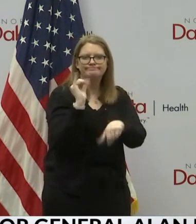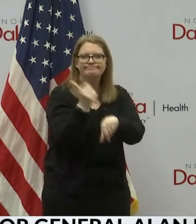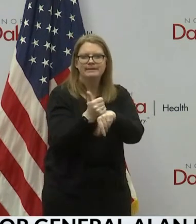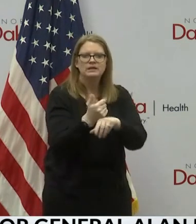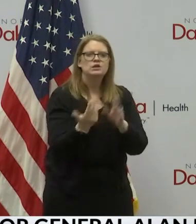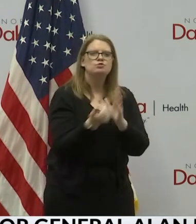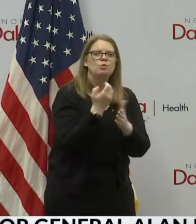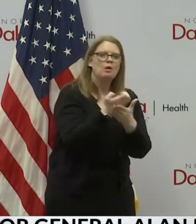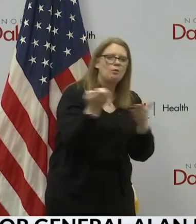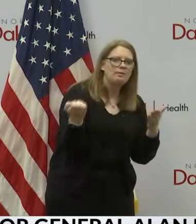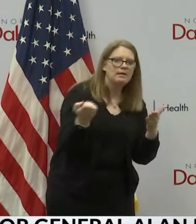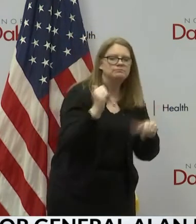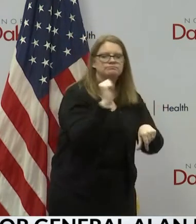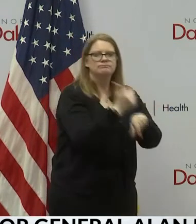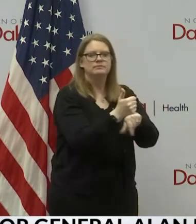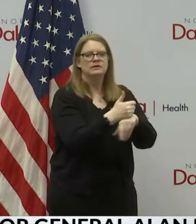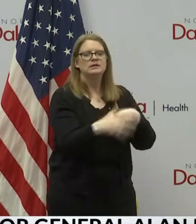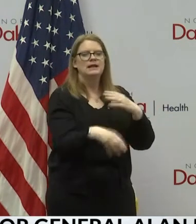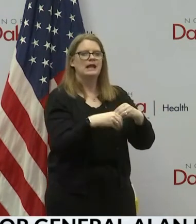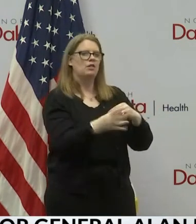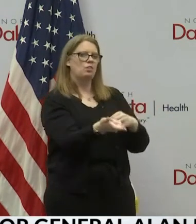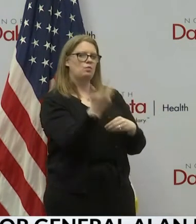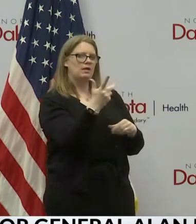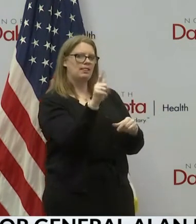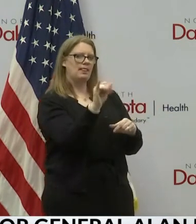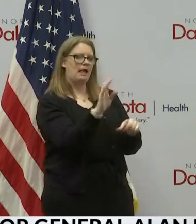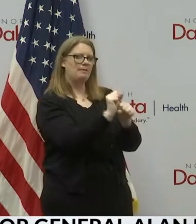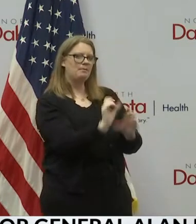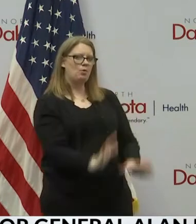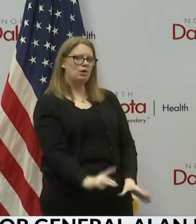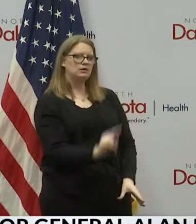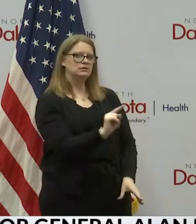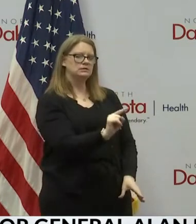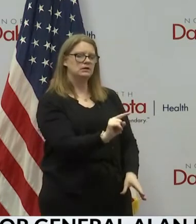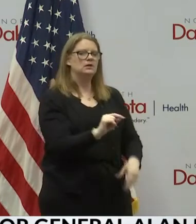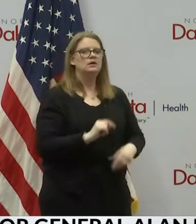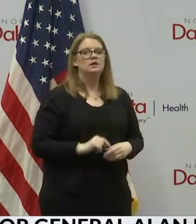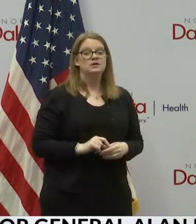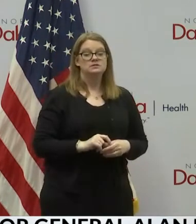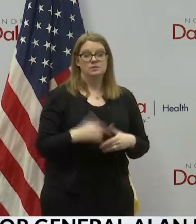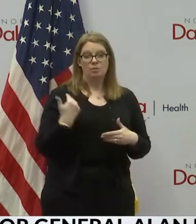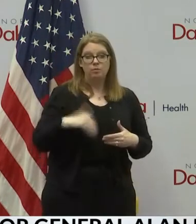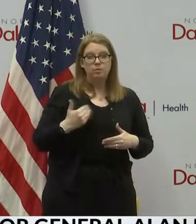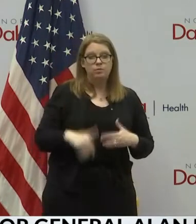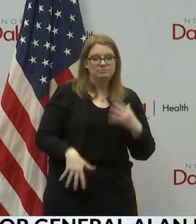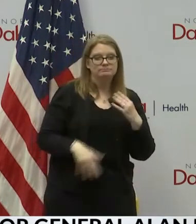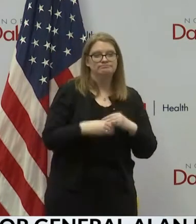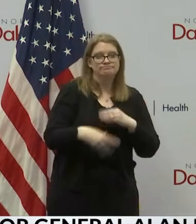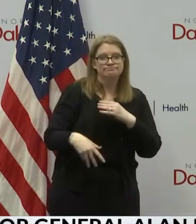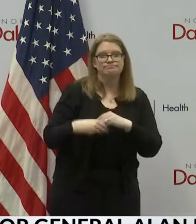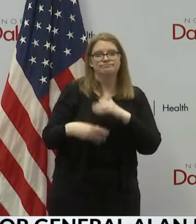INCREASE CAPACITY. THE NEW EQUIPMENT IS ALSO BEING INSTALLED TODAY AND WILL HOLD AN ADDITIONAL THREE LAB WORKERS.